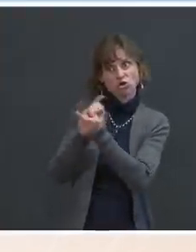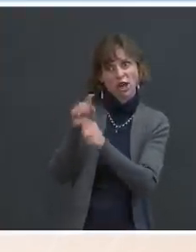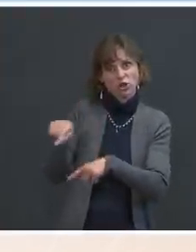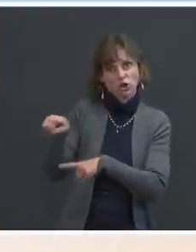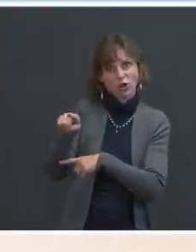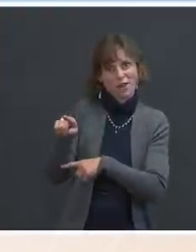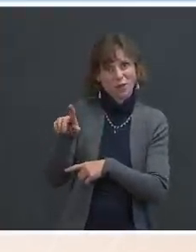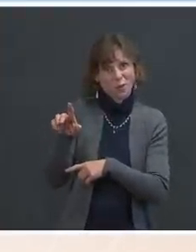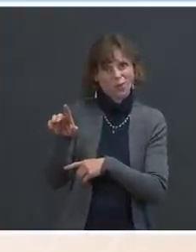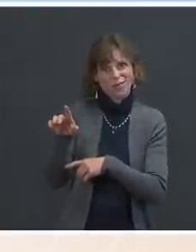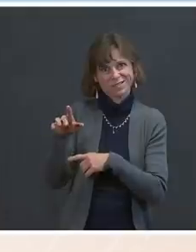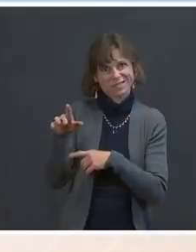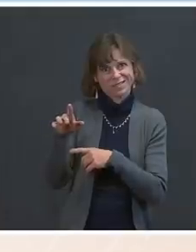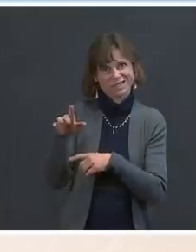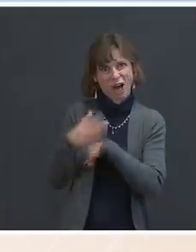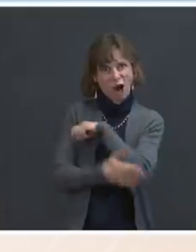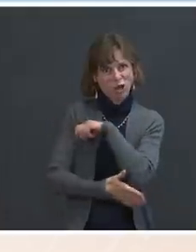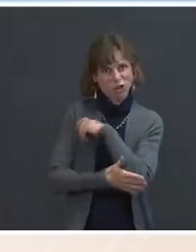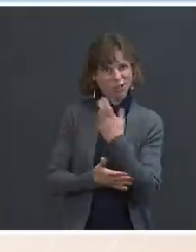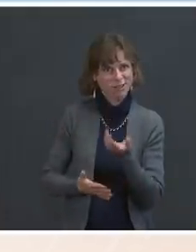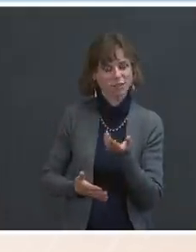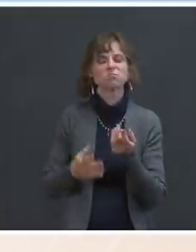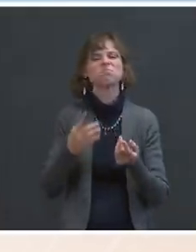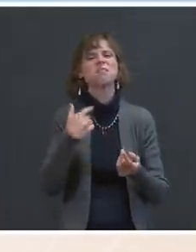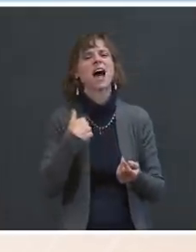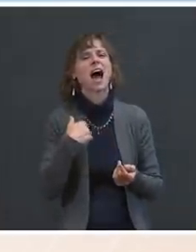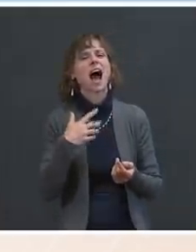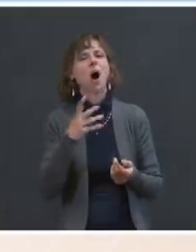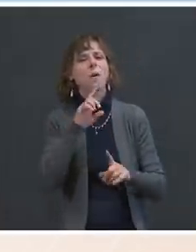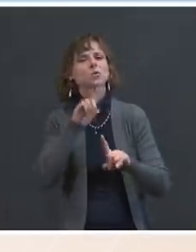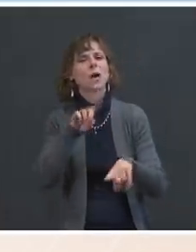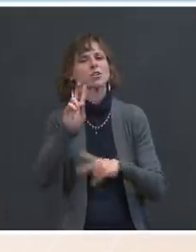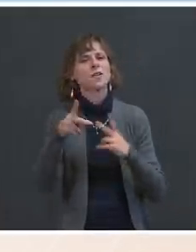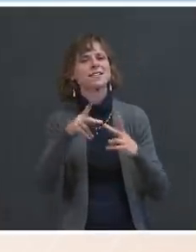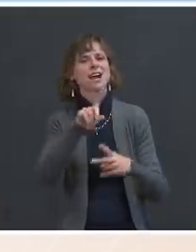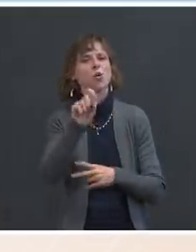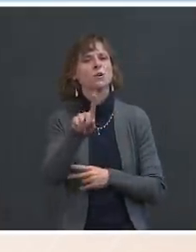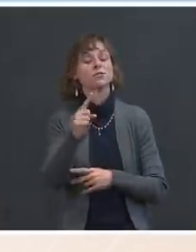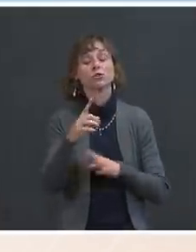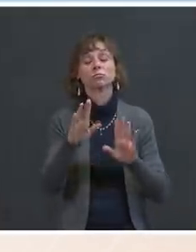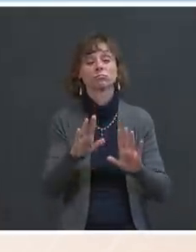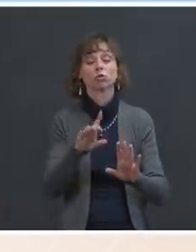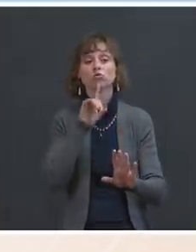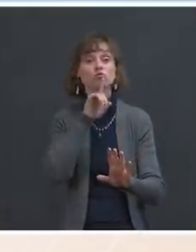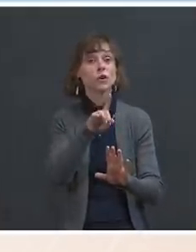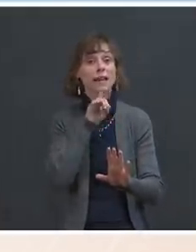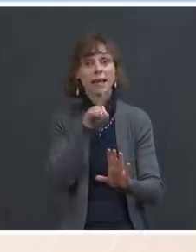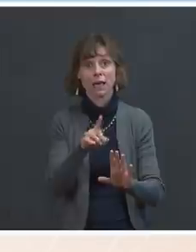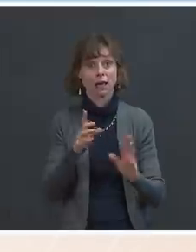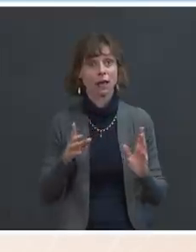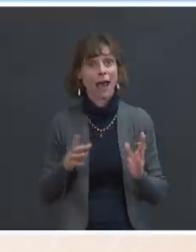Ambassador Jacobson: Yeah. Let me take that second one first only because -- look, in the end, I think the implication of your question,